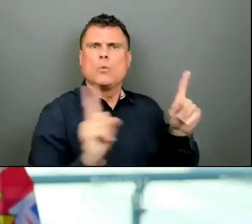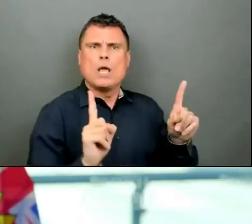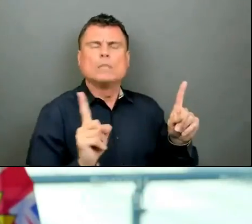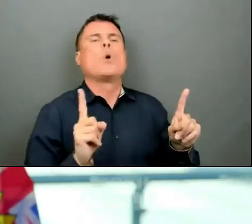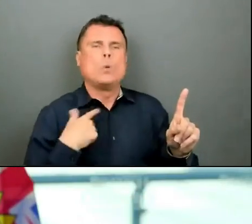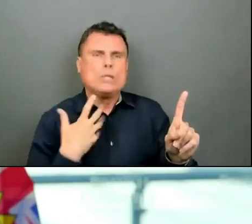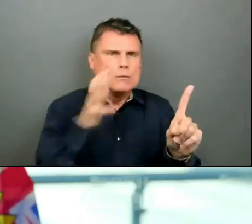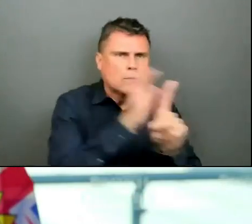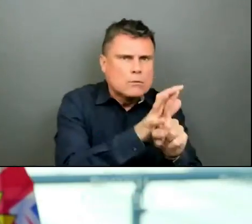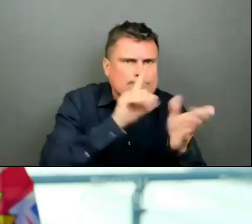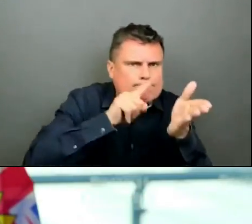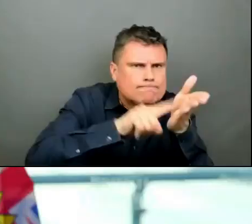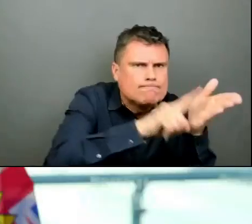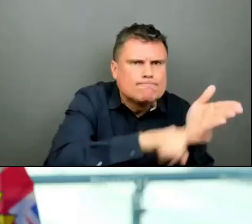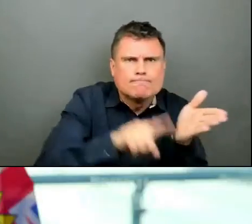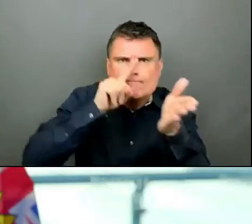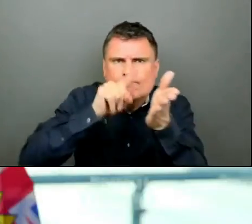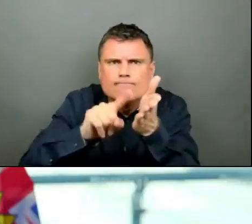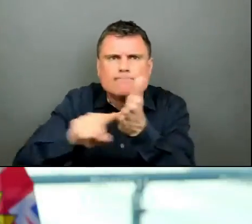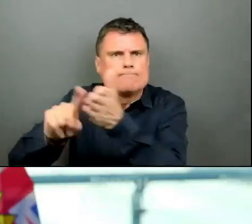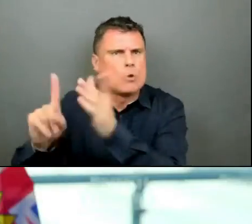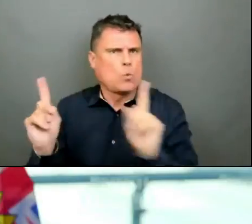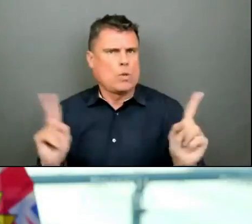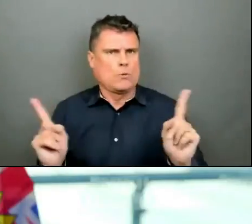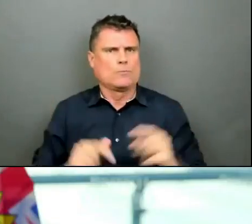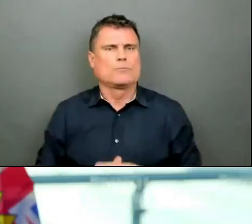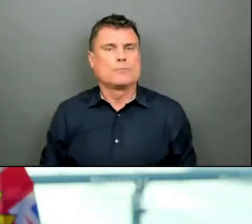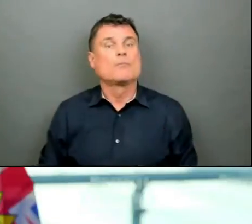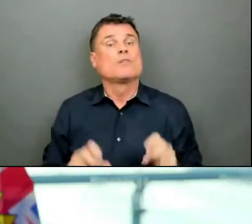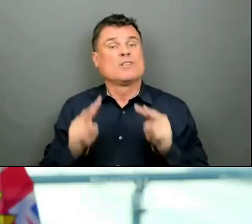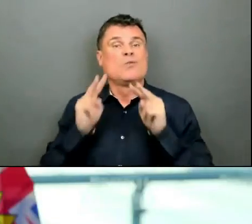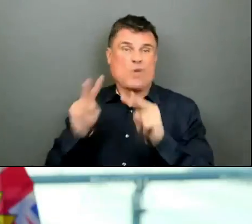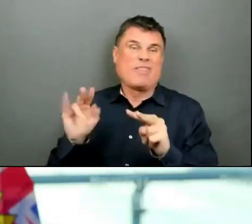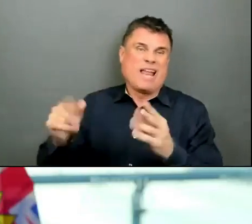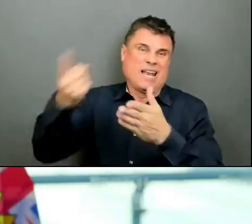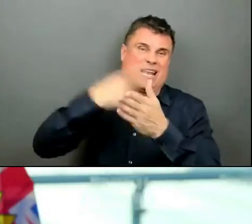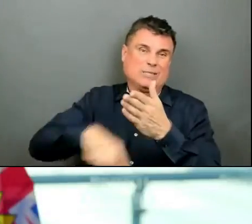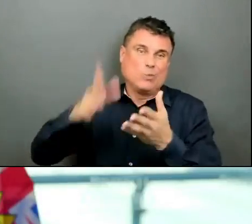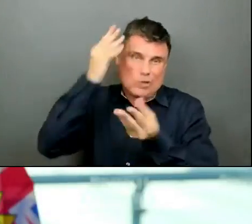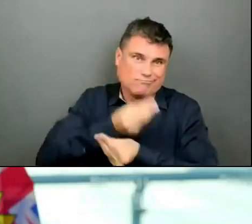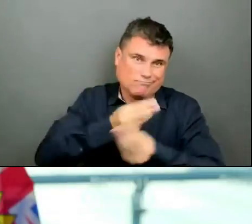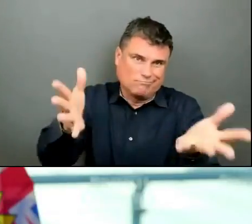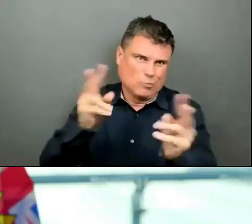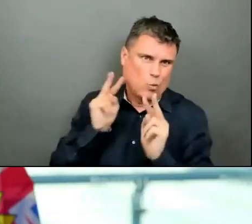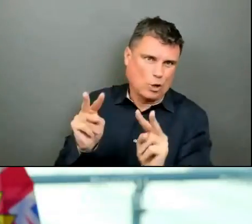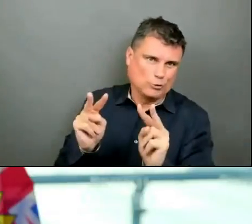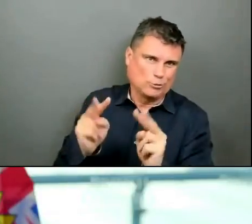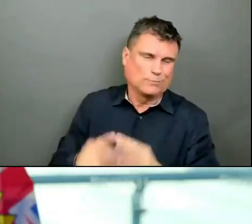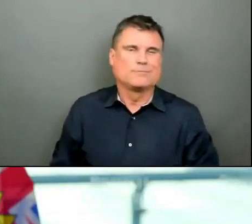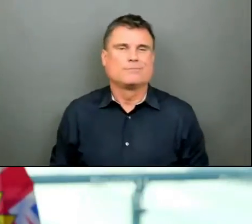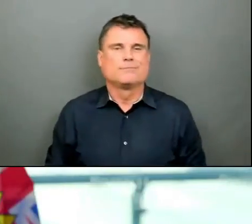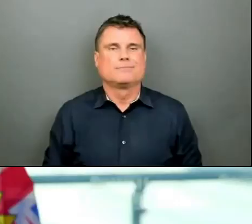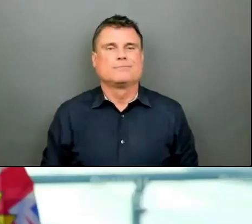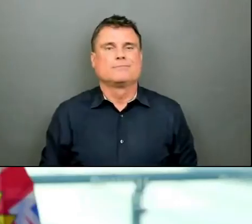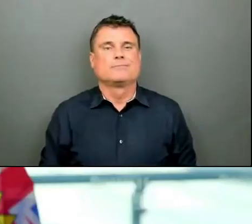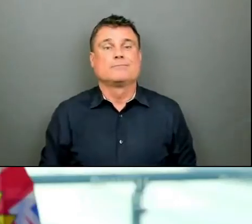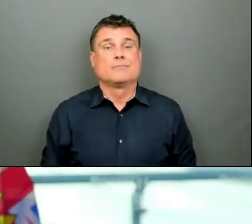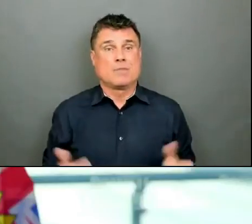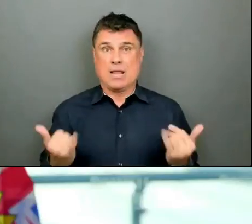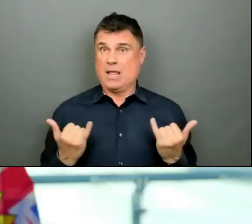tuned. In the meantime we will continue to provide the basic information by health authority, by the current